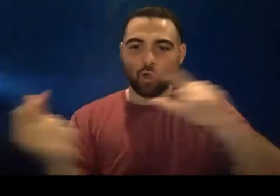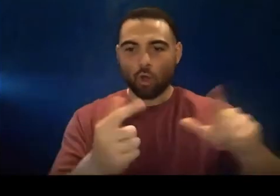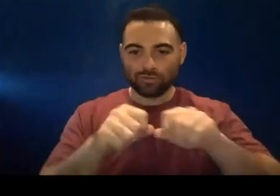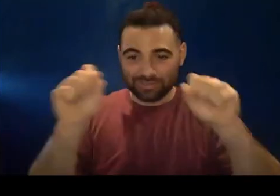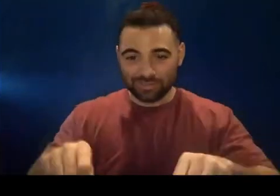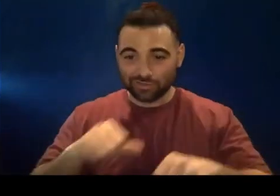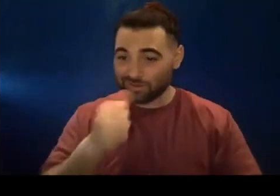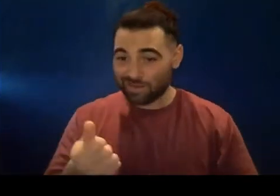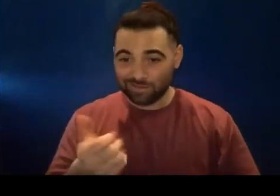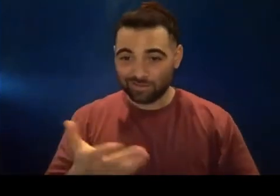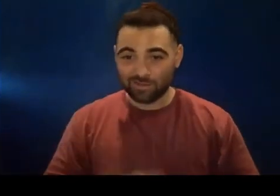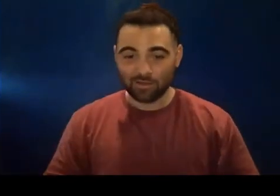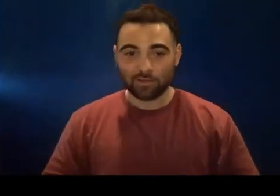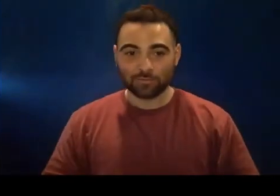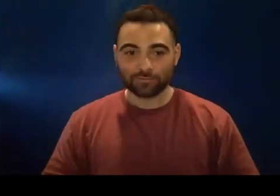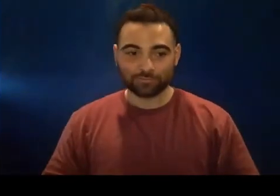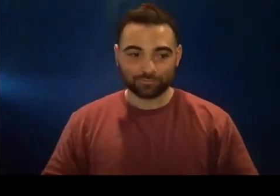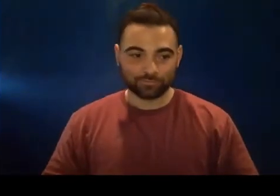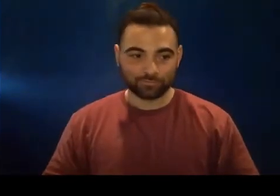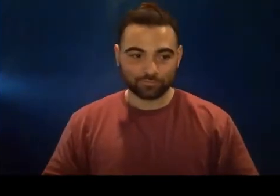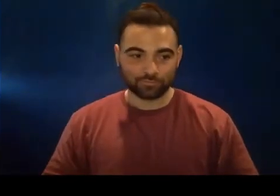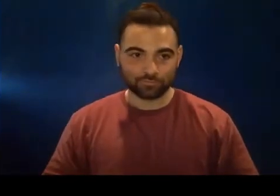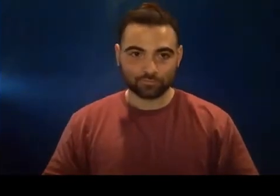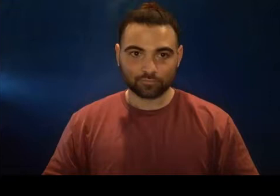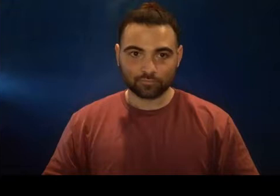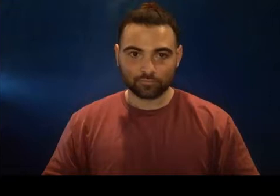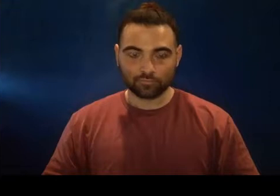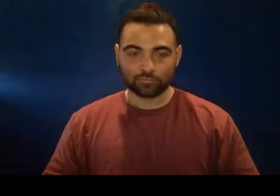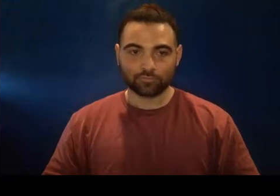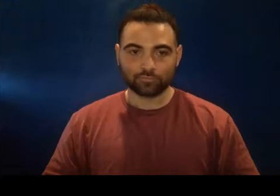And I find the, as Jessica was talking about,